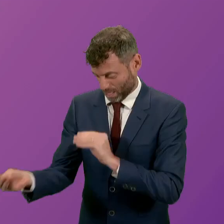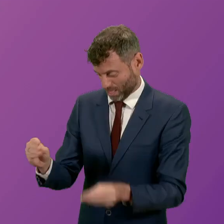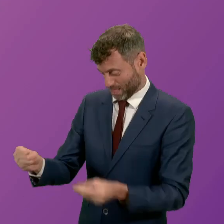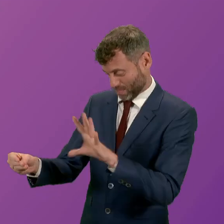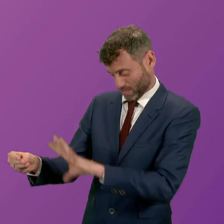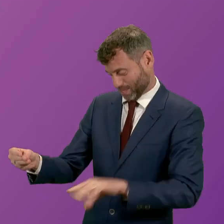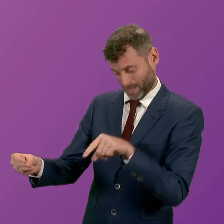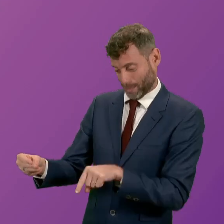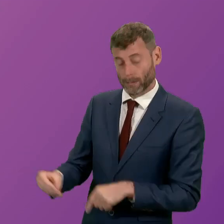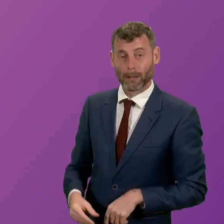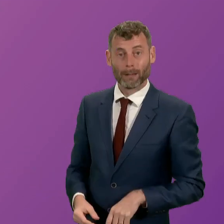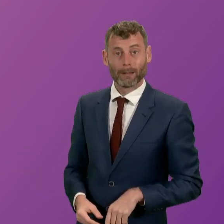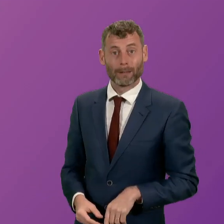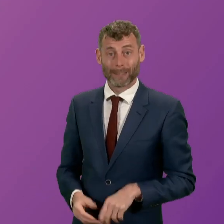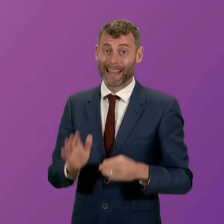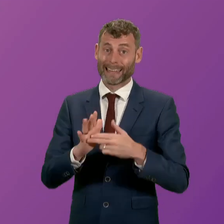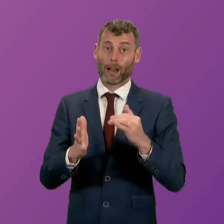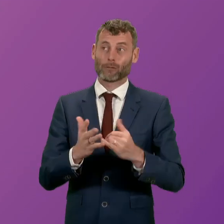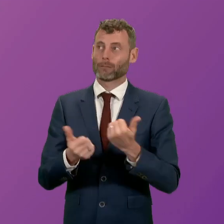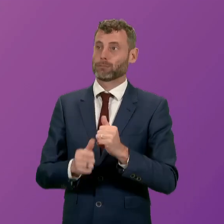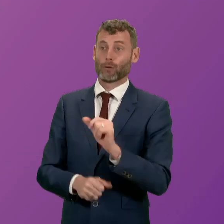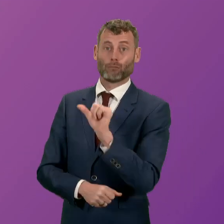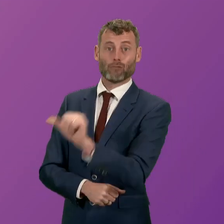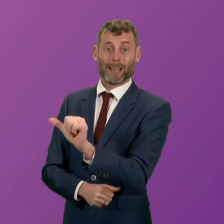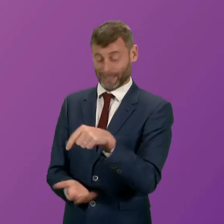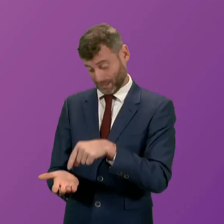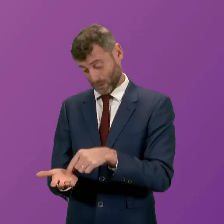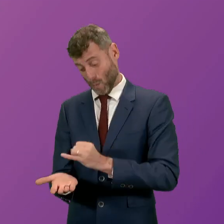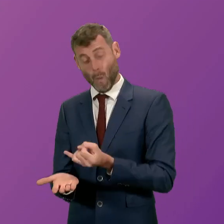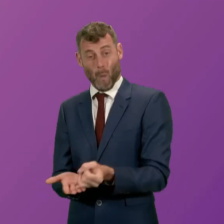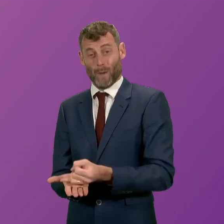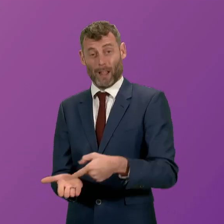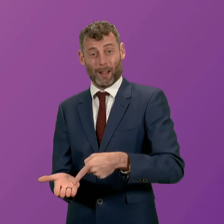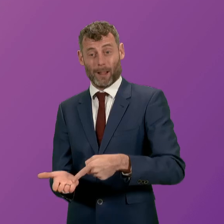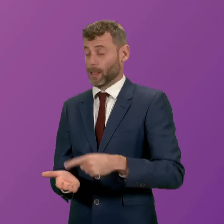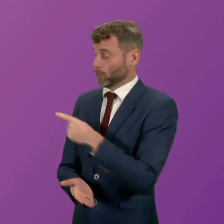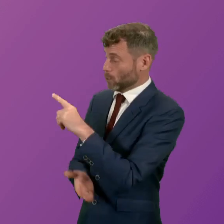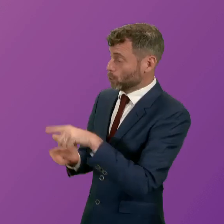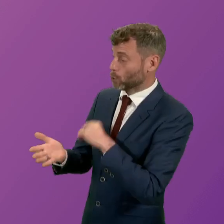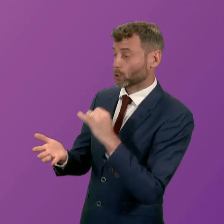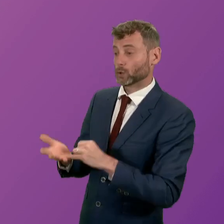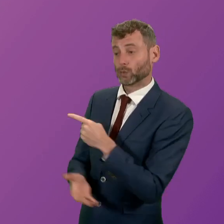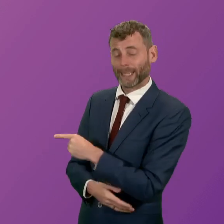For once, Nicola Sturgeon was right. John Swinney was Cabinet Secretary for Covid Recovery at